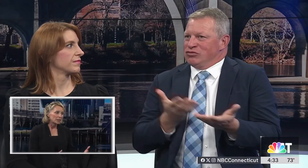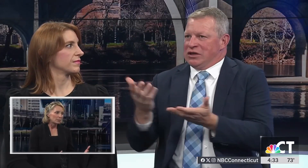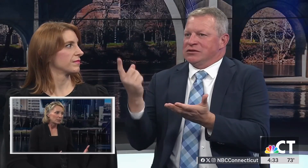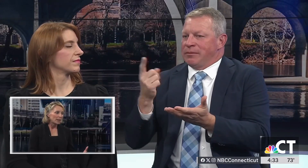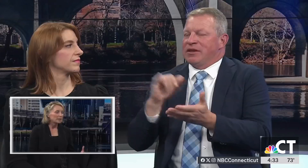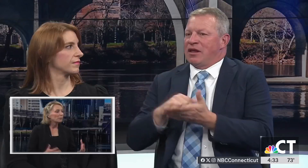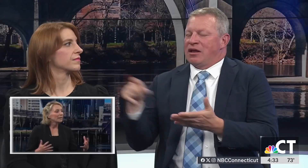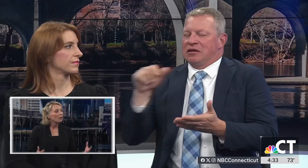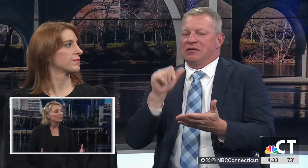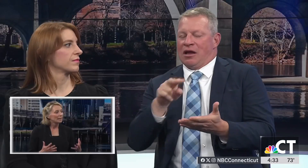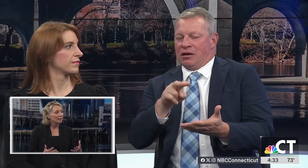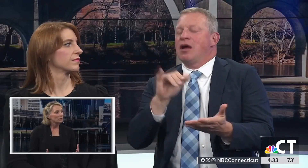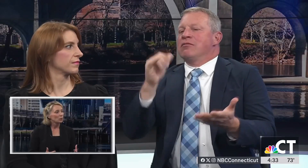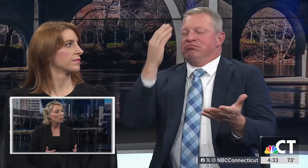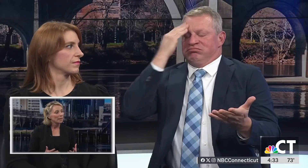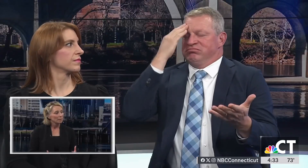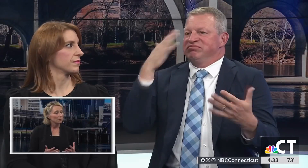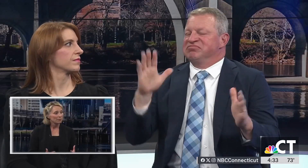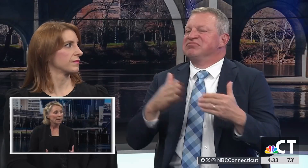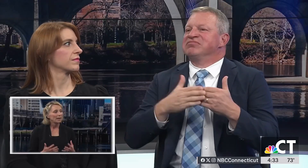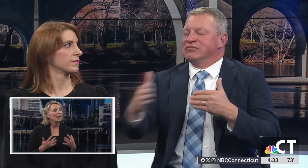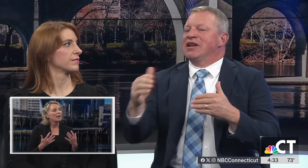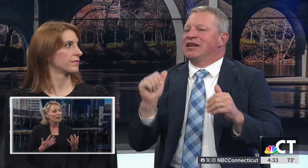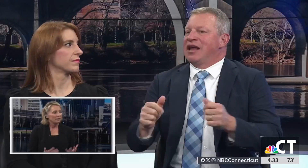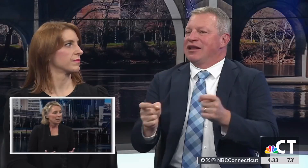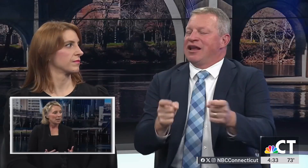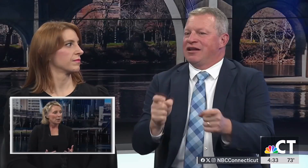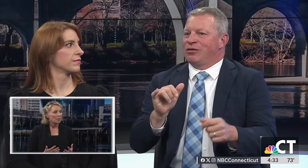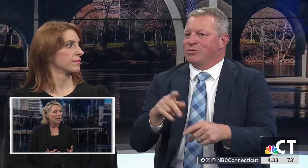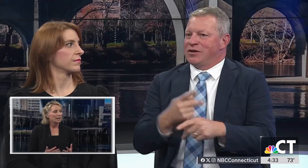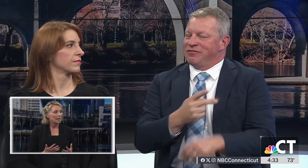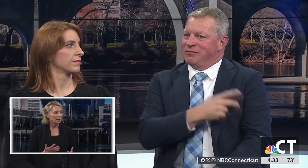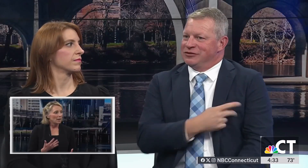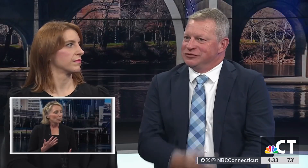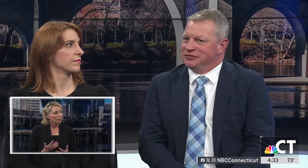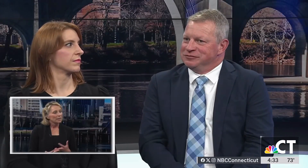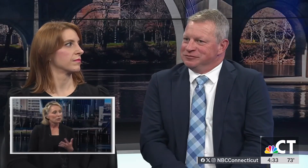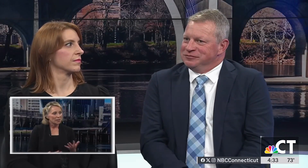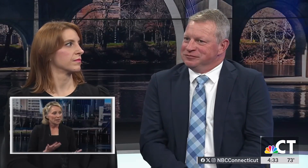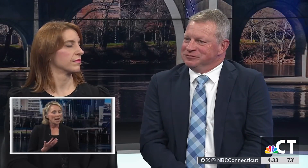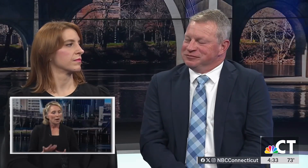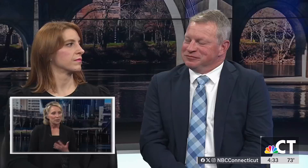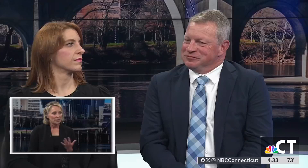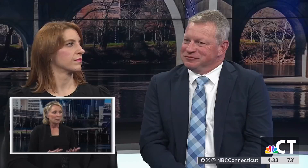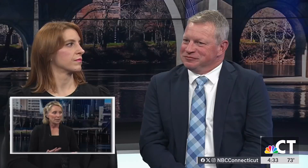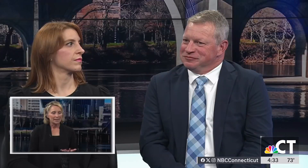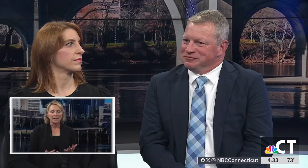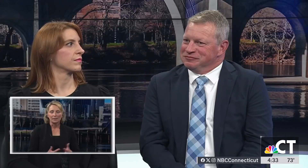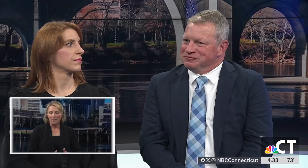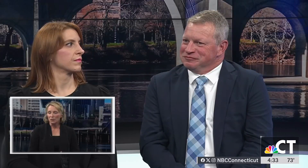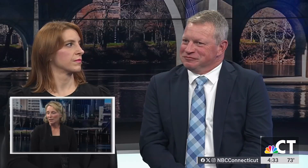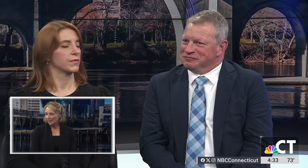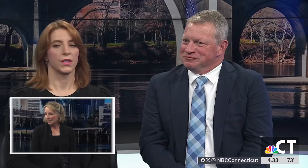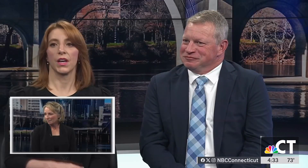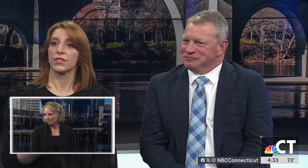of time to be able to cover all the important points and so we also want to talk about the doctors and the nurses